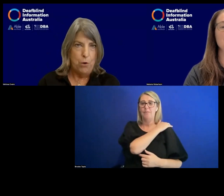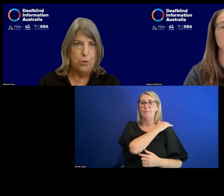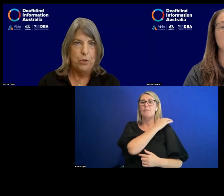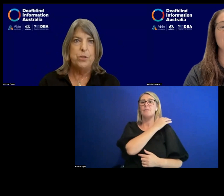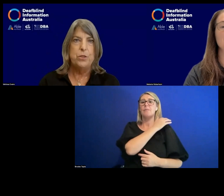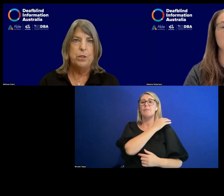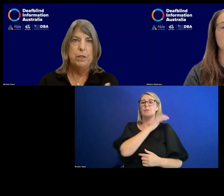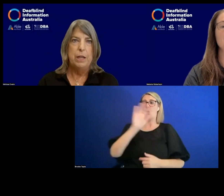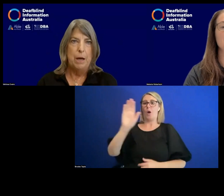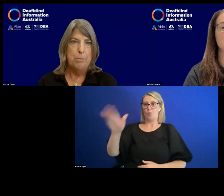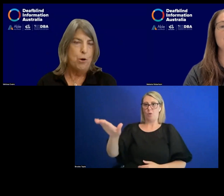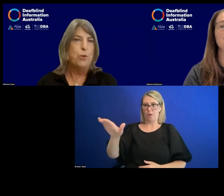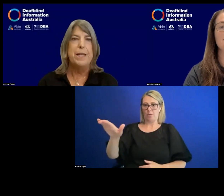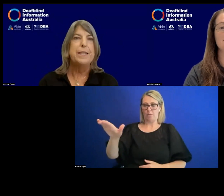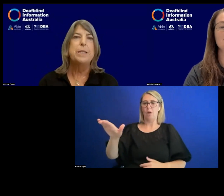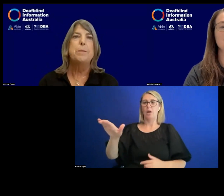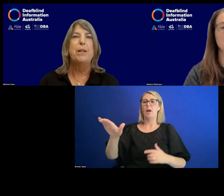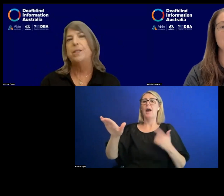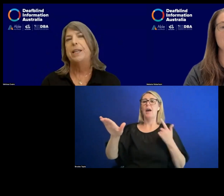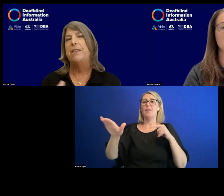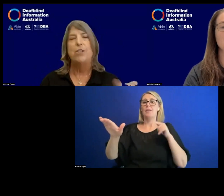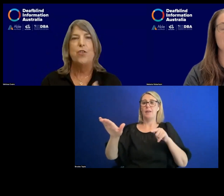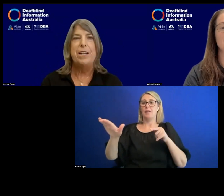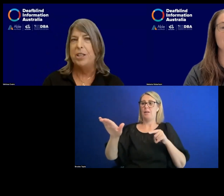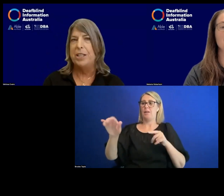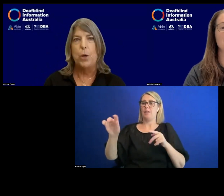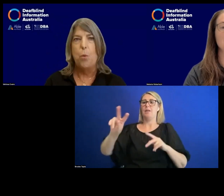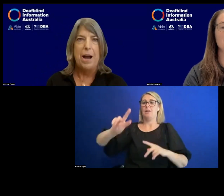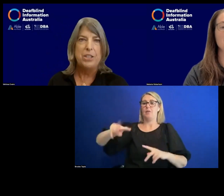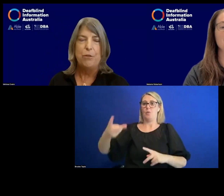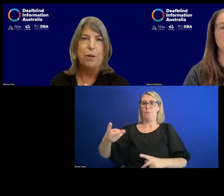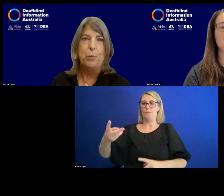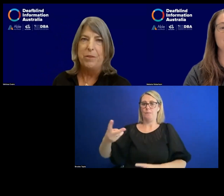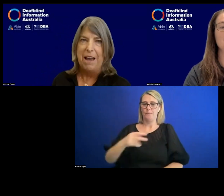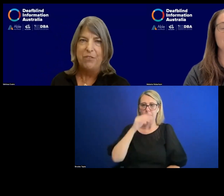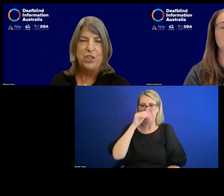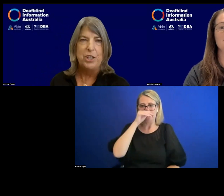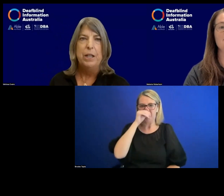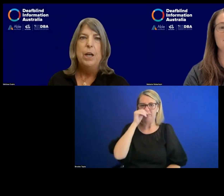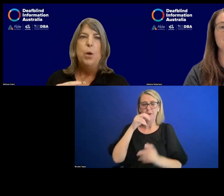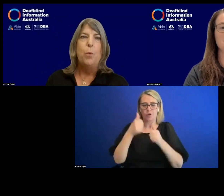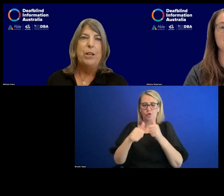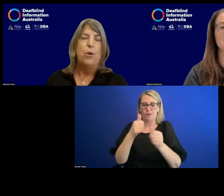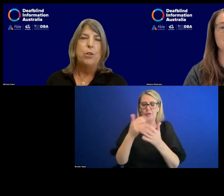focused process because, again, the strategies are quite different without vision. We're not